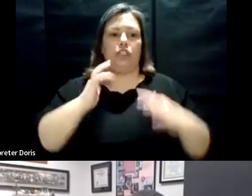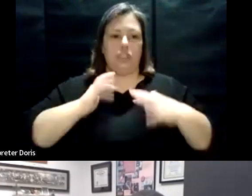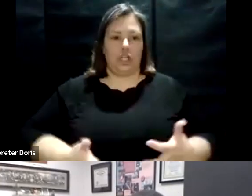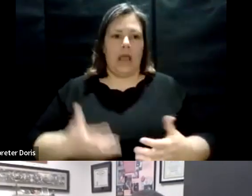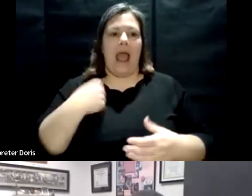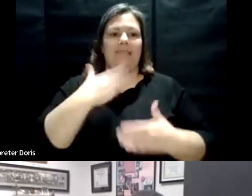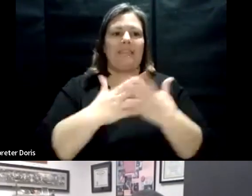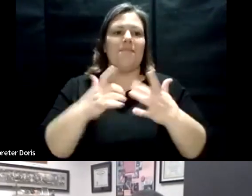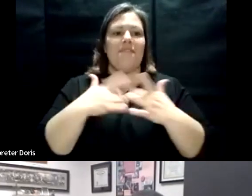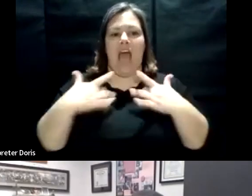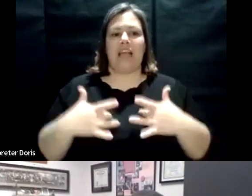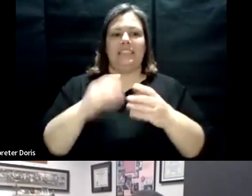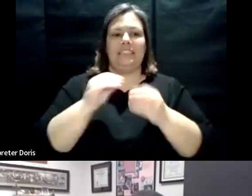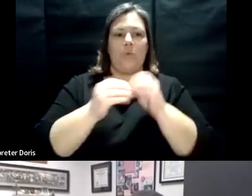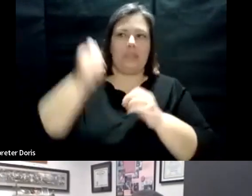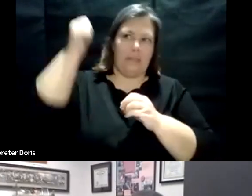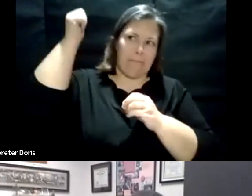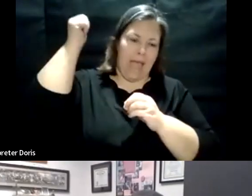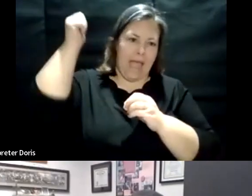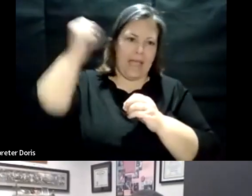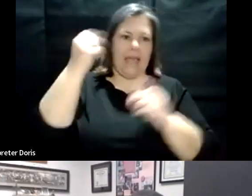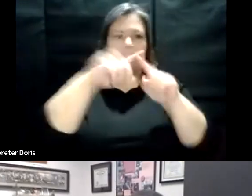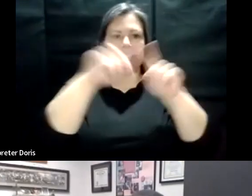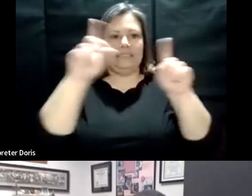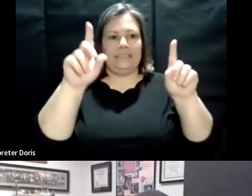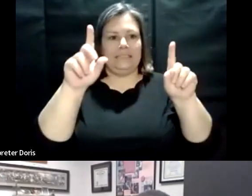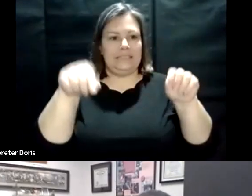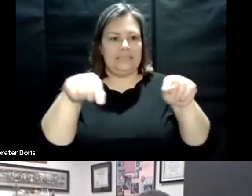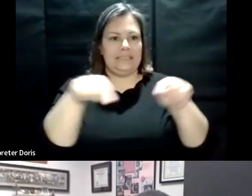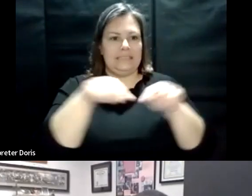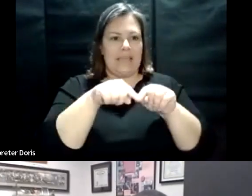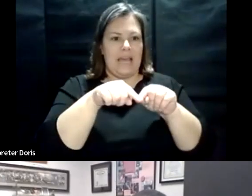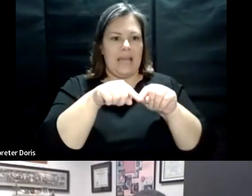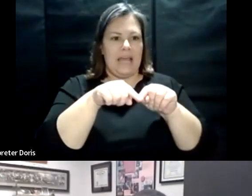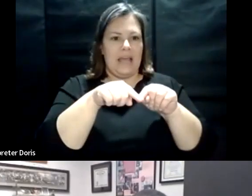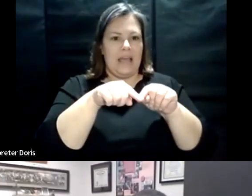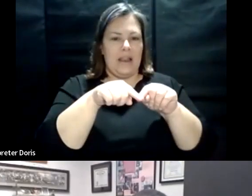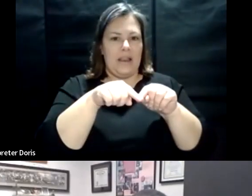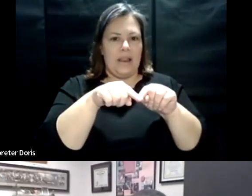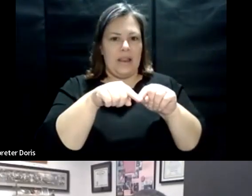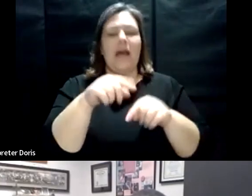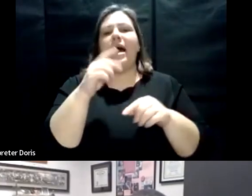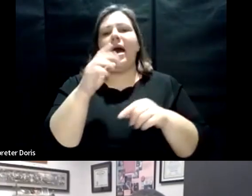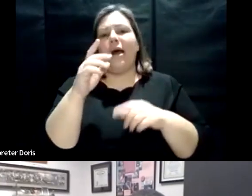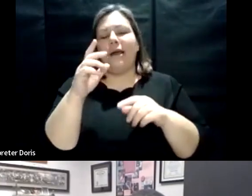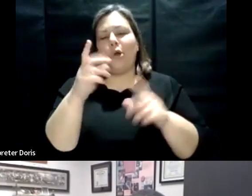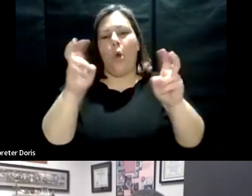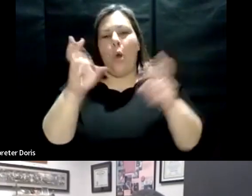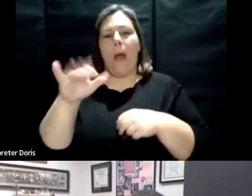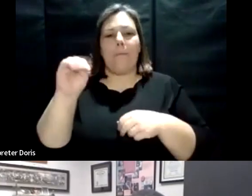My pronouns are her, and she and I am a white woman with short blonde, curly hair, and I'm wearing black eyeglasses and a plaid top, and I have some valentine degradations in the back, and then a sign that says a right delayed is it right? Denied by Martin Luther, King Jr.